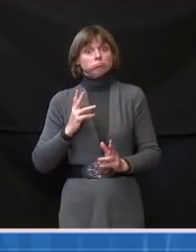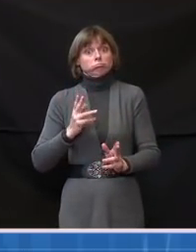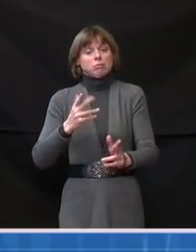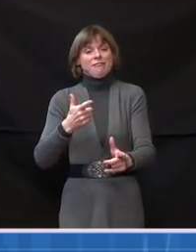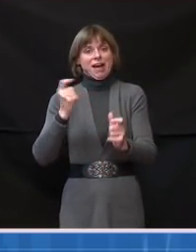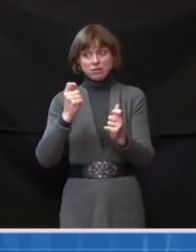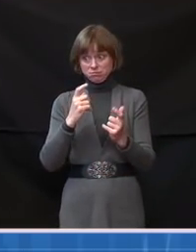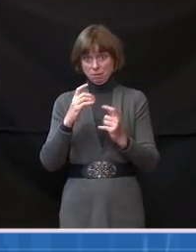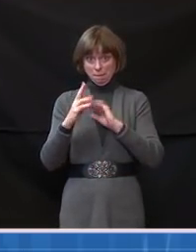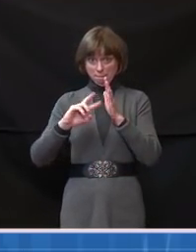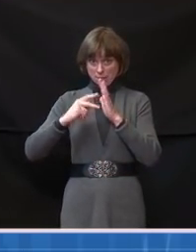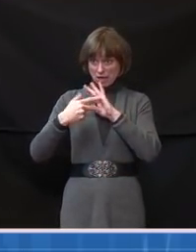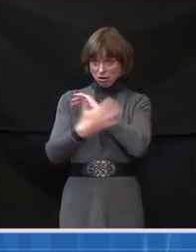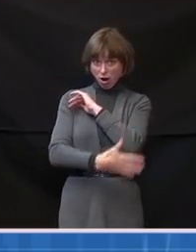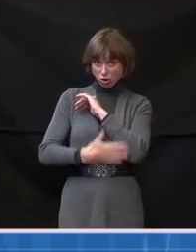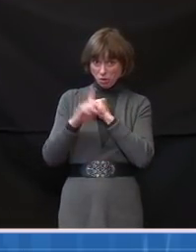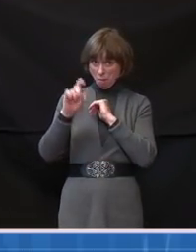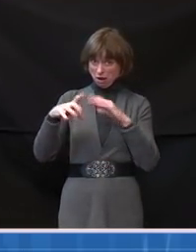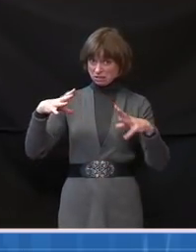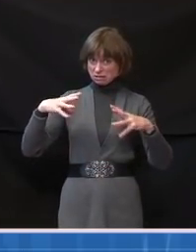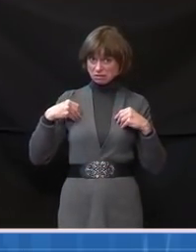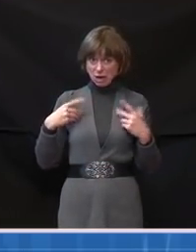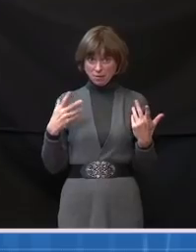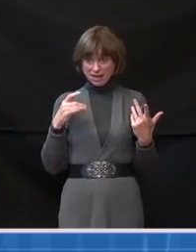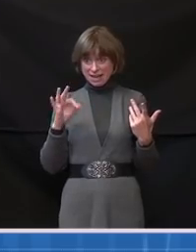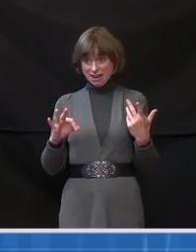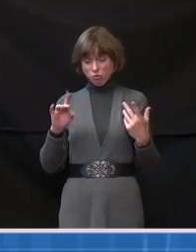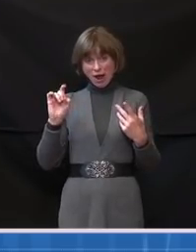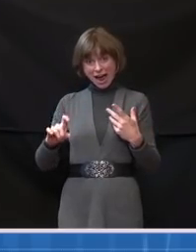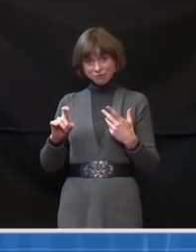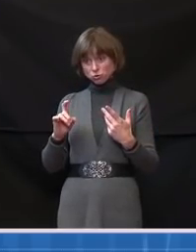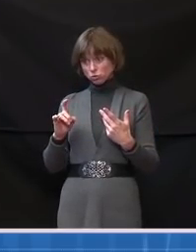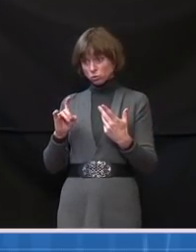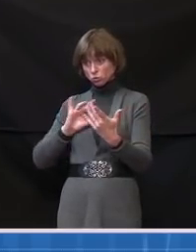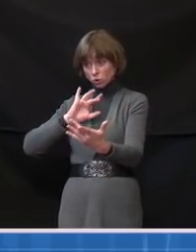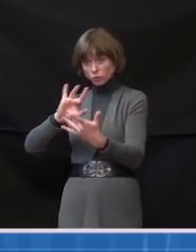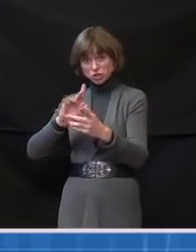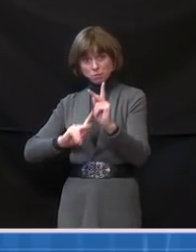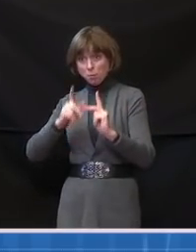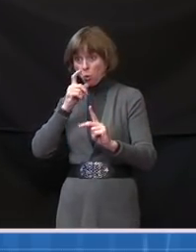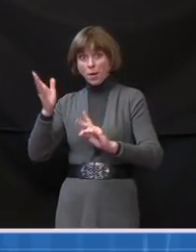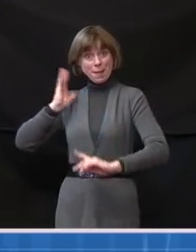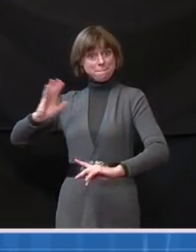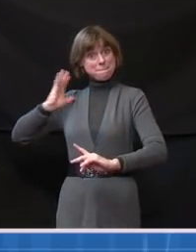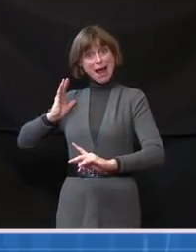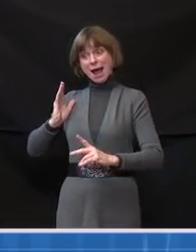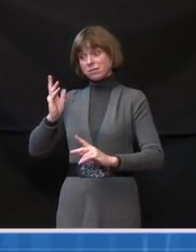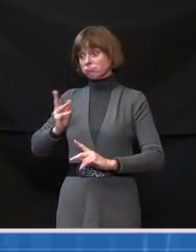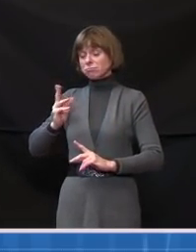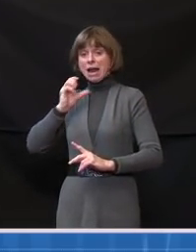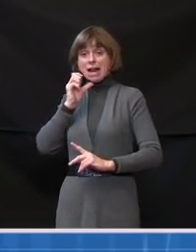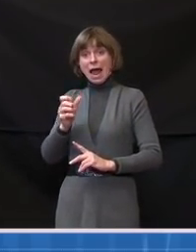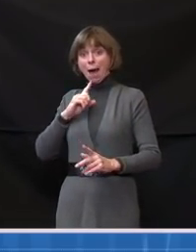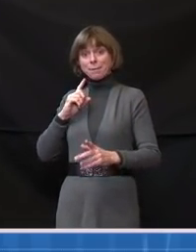that if we’re going to reach people who haven’t been treated well in the past, we’re going to have to lose a little efficiency for the sake of equity?